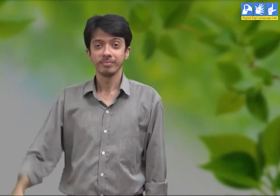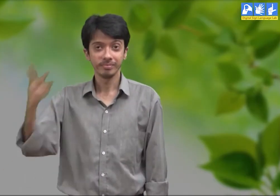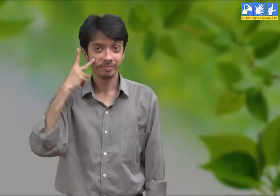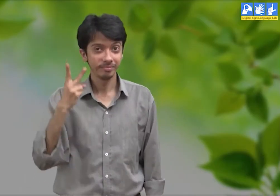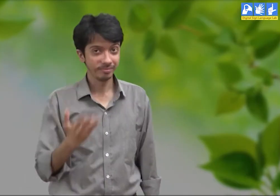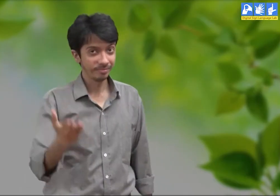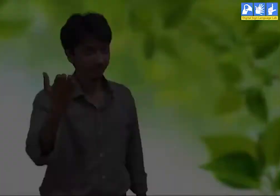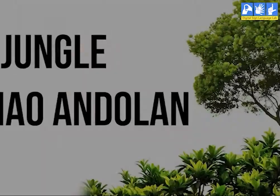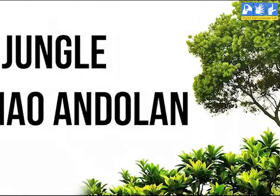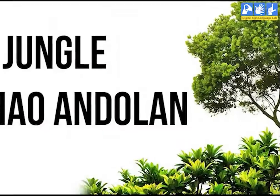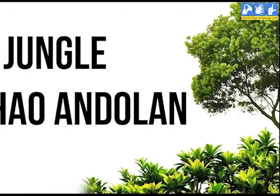Now let's take a look here.